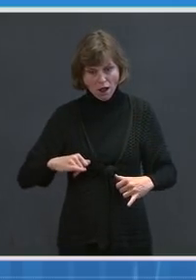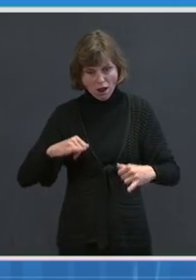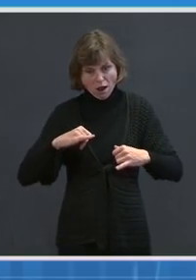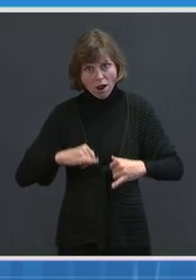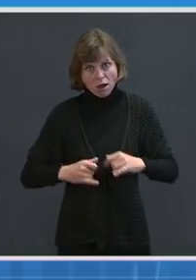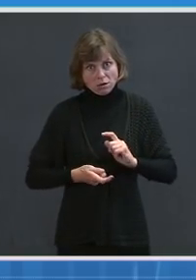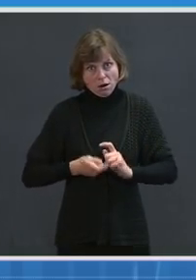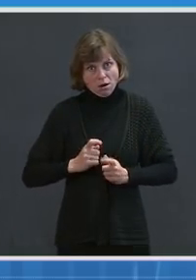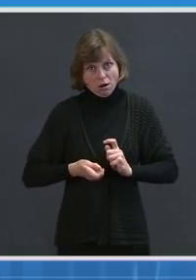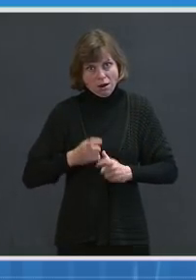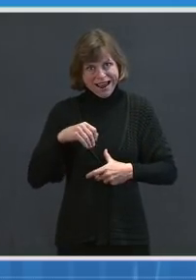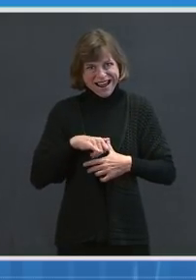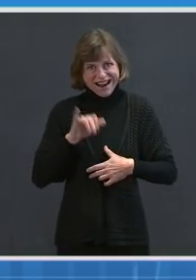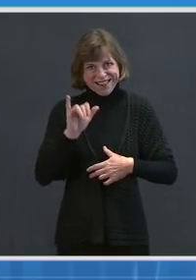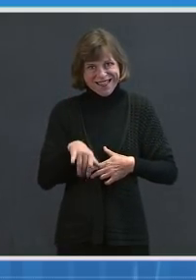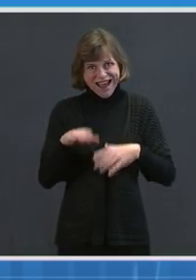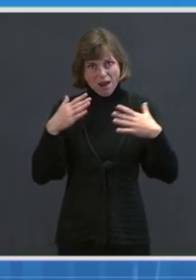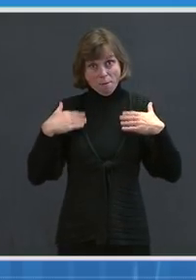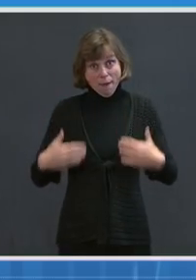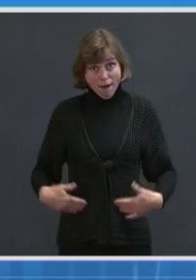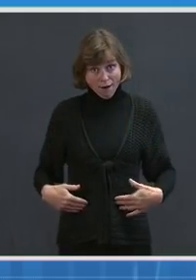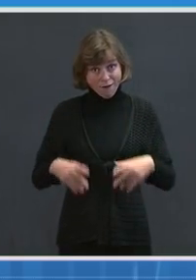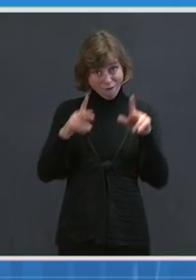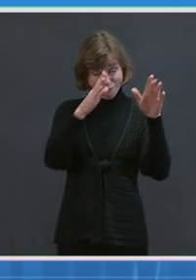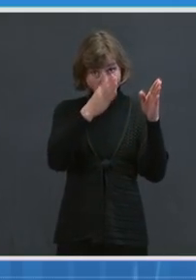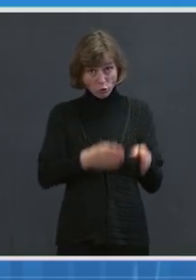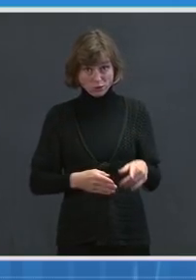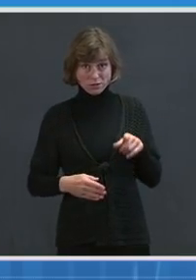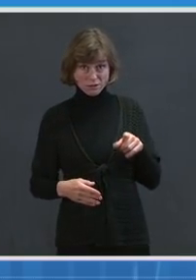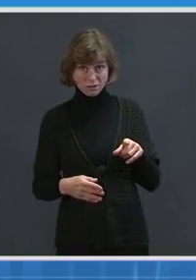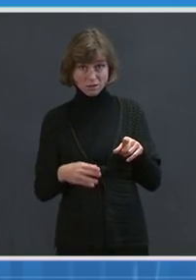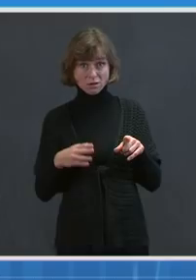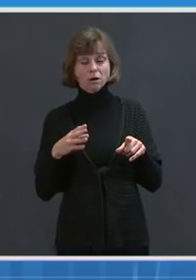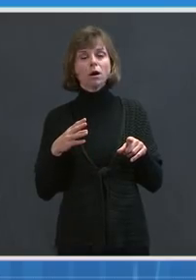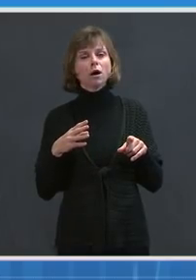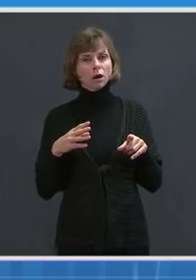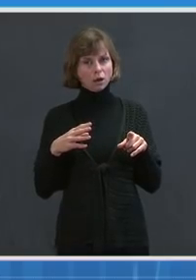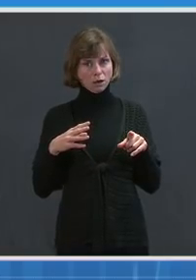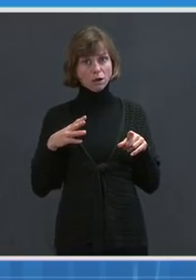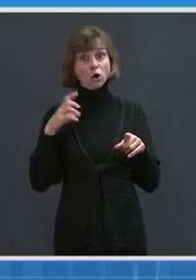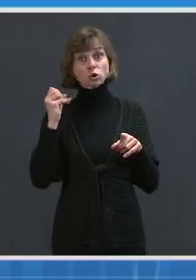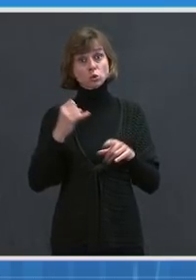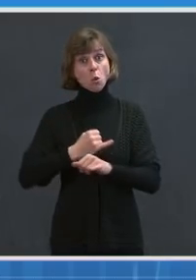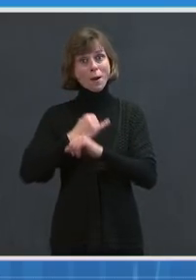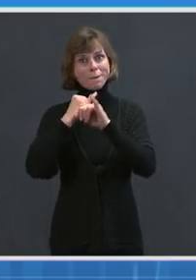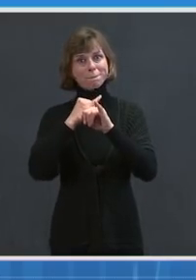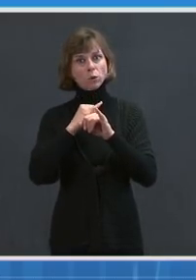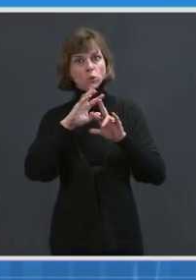So a suboptimal immune response favors the generation of variants.